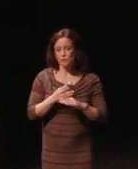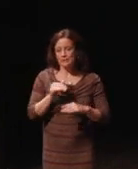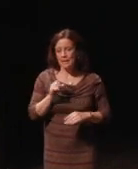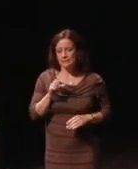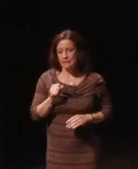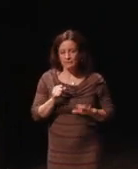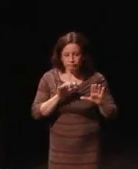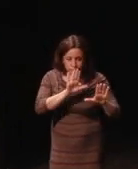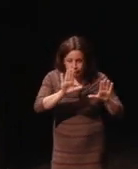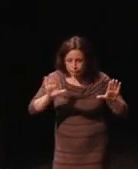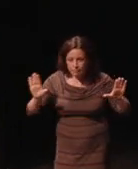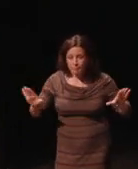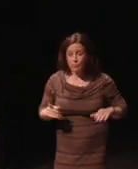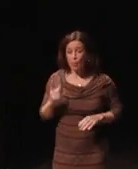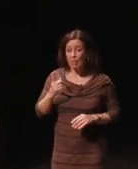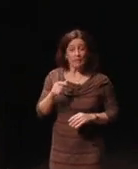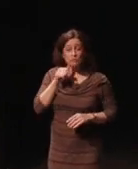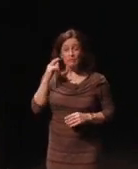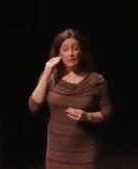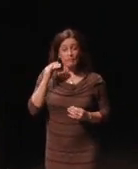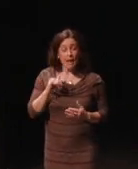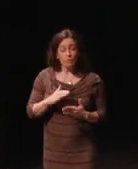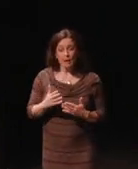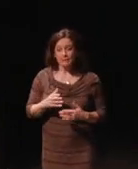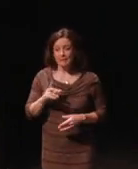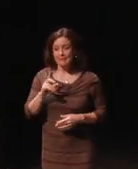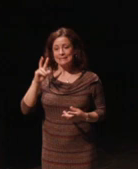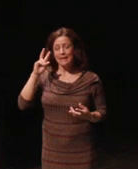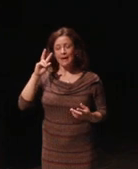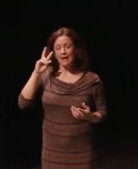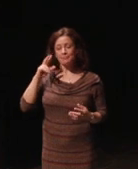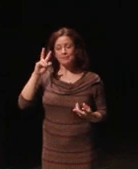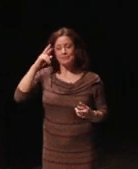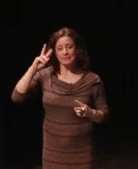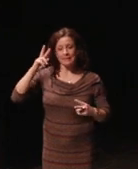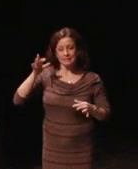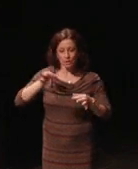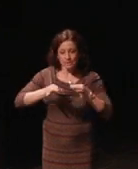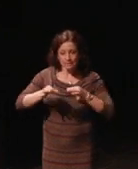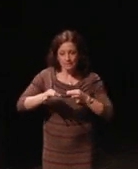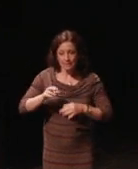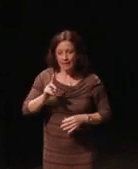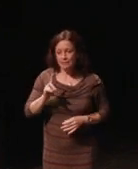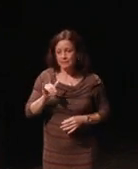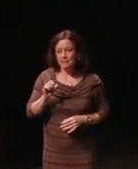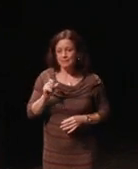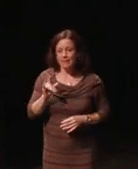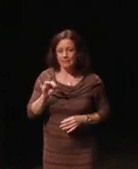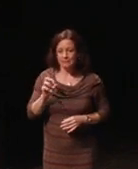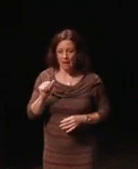One of the people who don't often make it is dyslexia. So, you get a lot of people with dyslexia who finds it really difficult to read